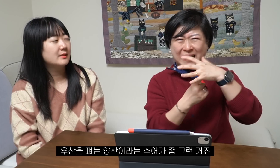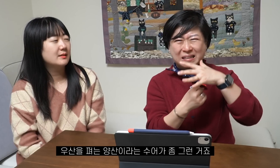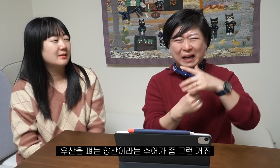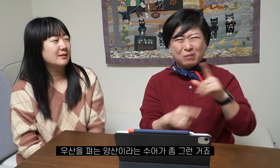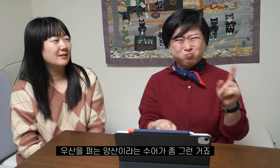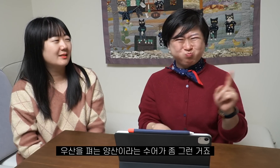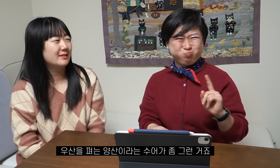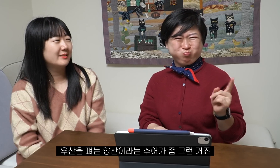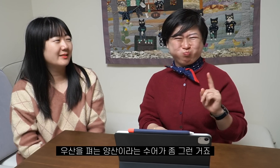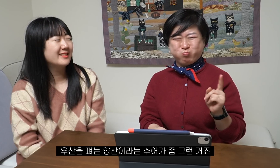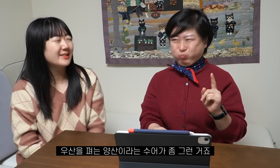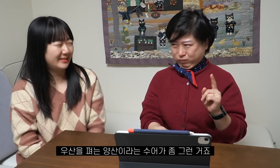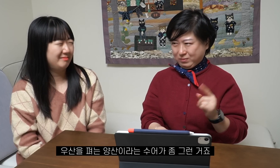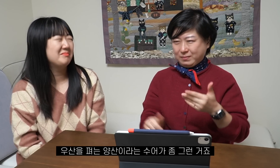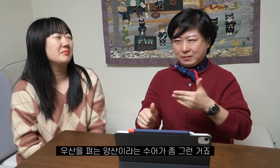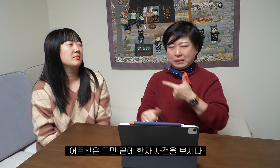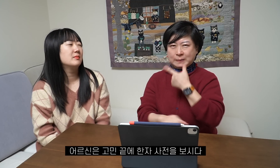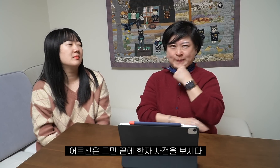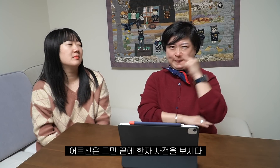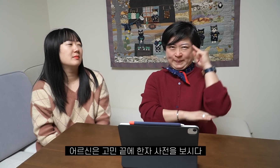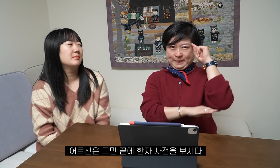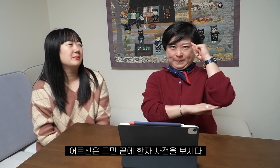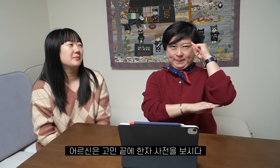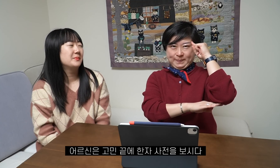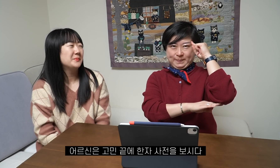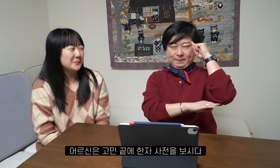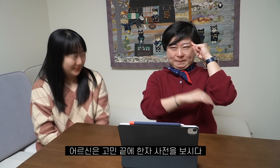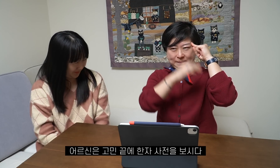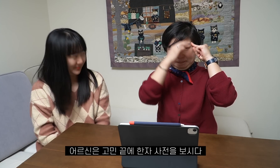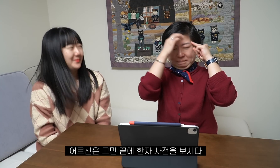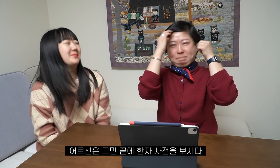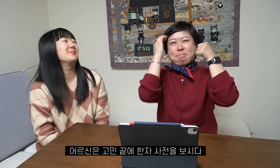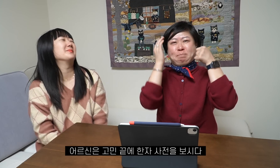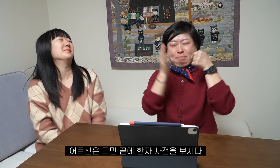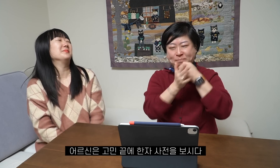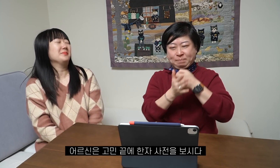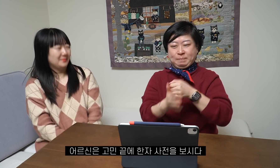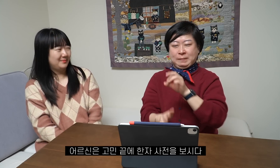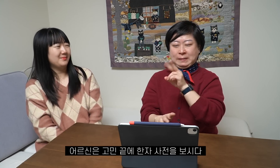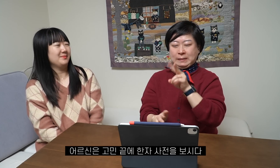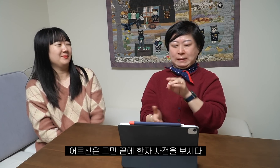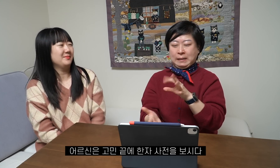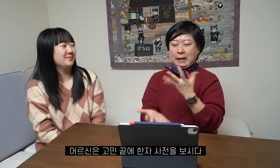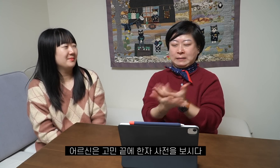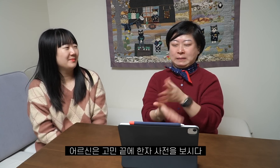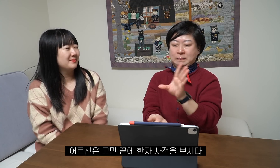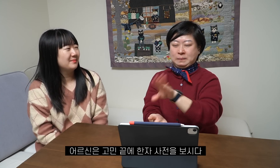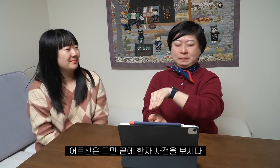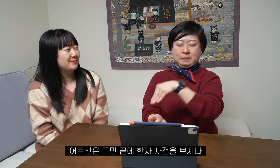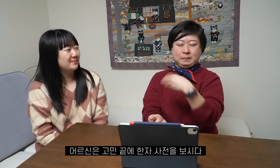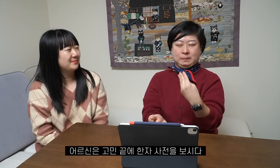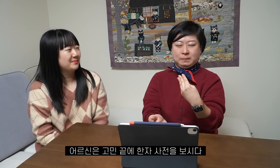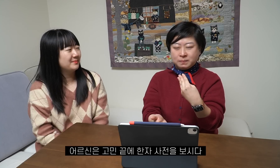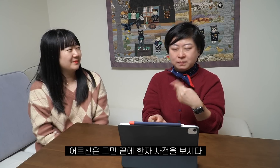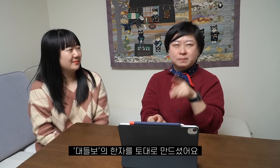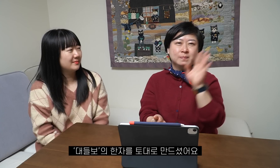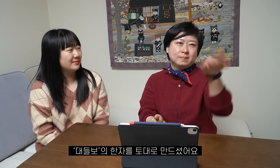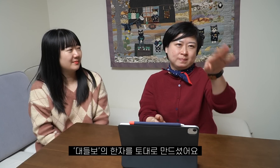and the sign language of ‘Yangsan’ that spreads an umbrella is something like that. After much deliberation, the old man looked at the Chinese character dictionary